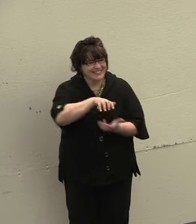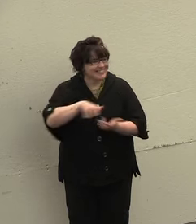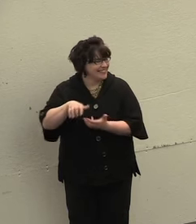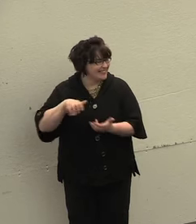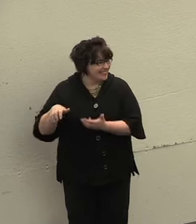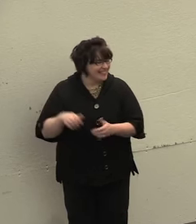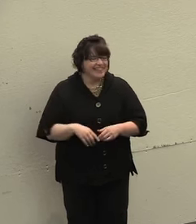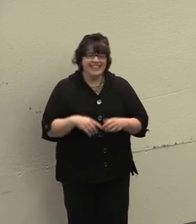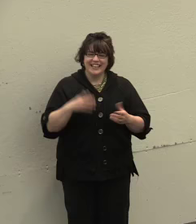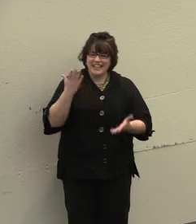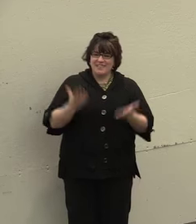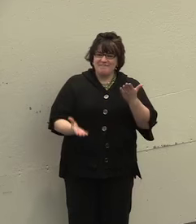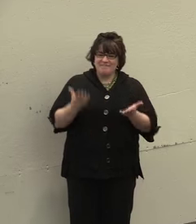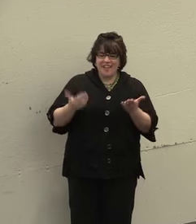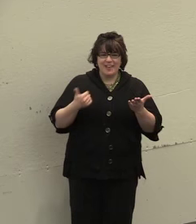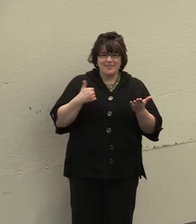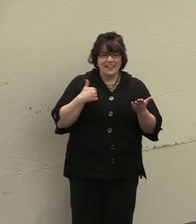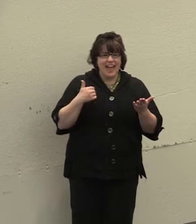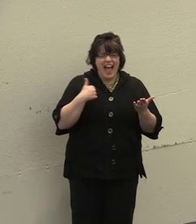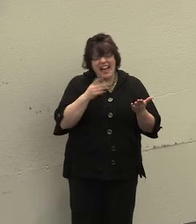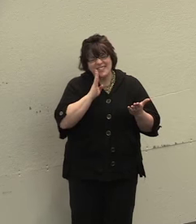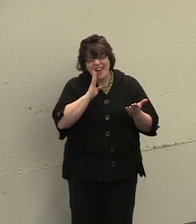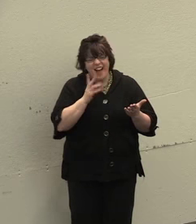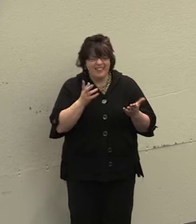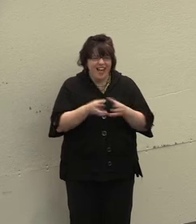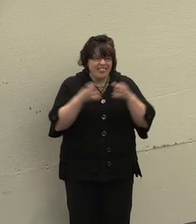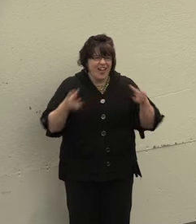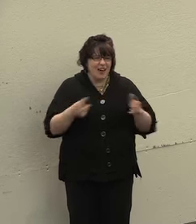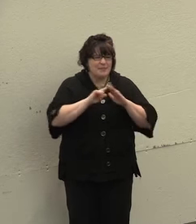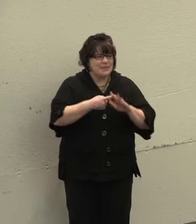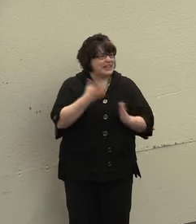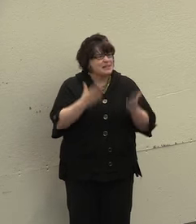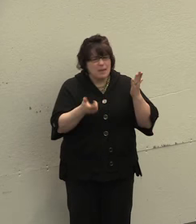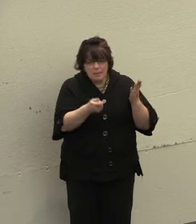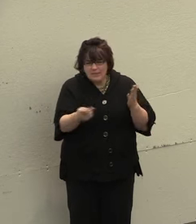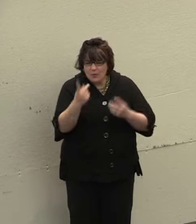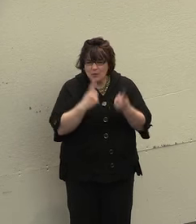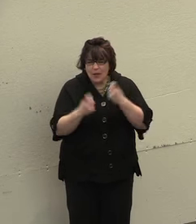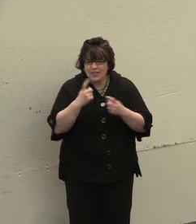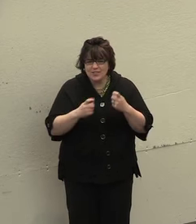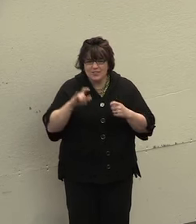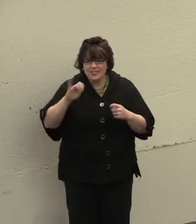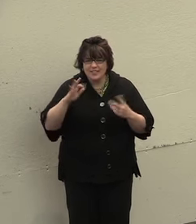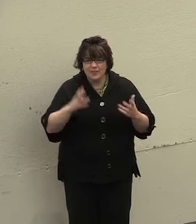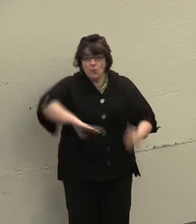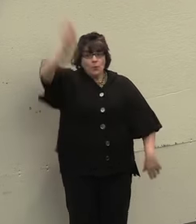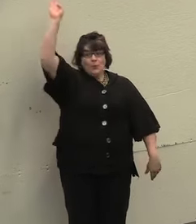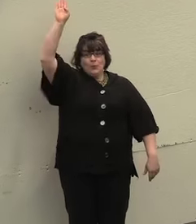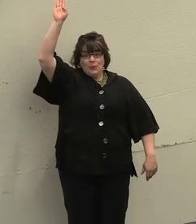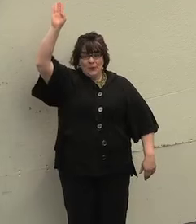And I think I talked quite a lot at the beginning. So if there are maybe a couple of questions for-- oh, there's one quick hand--